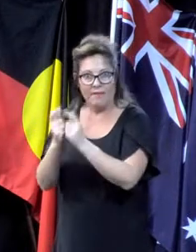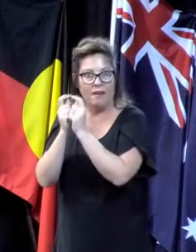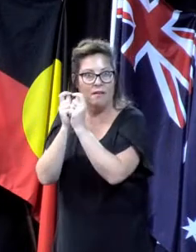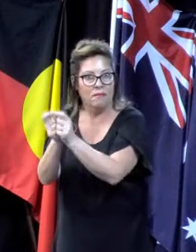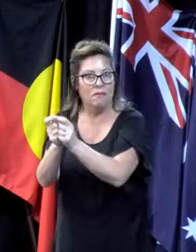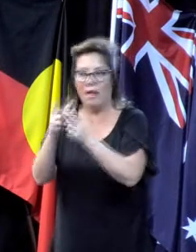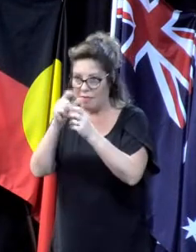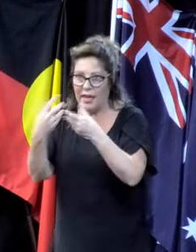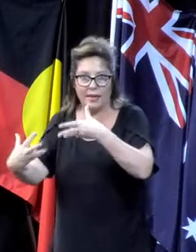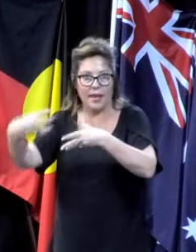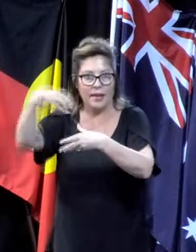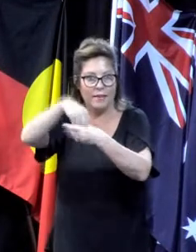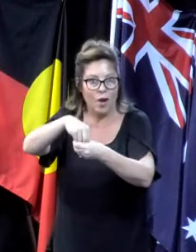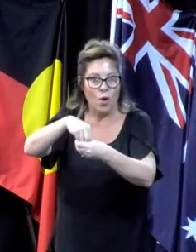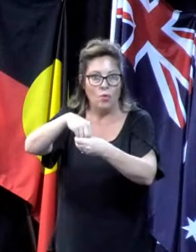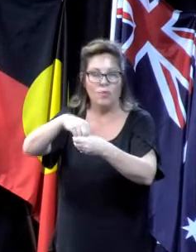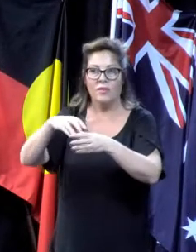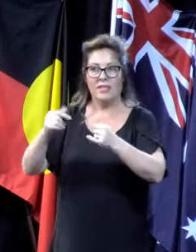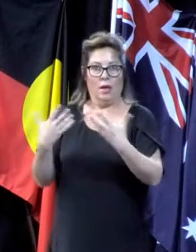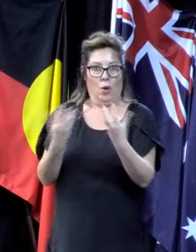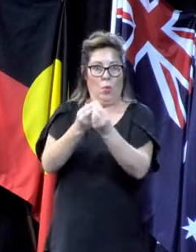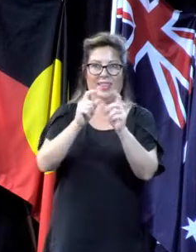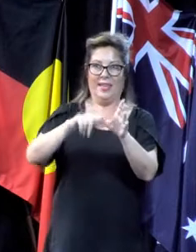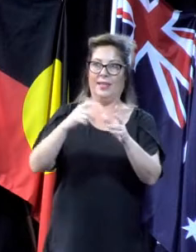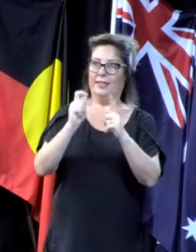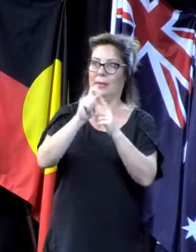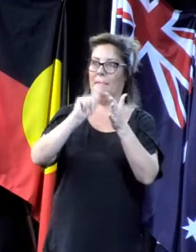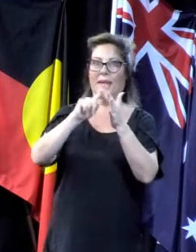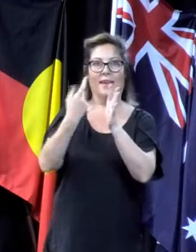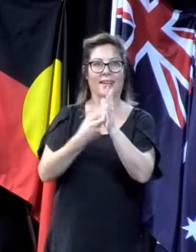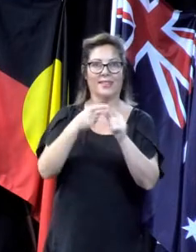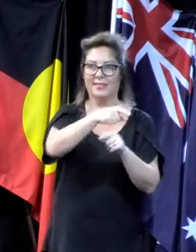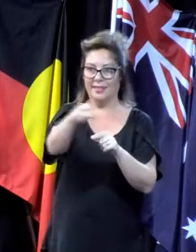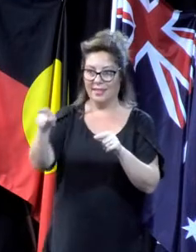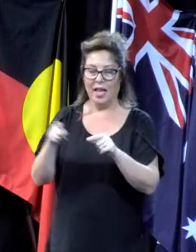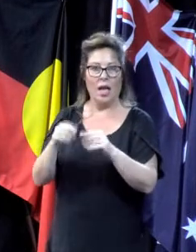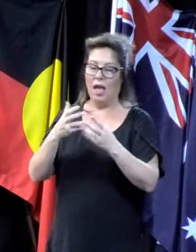amongst those year ten peers doing that higher-order chemical equation balancing work that they do.